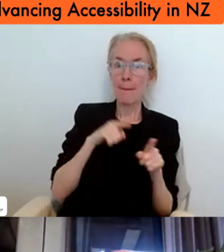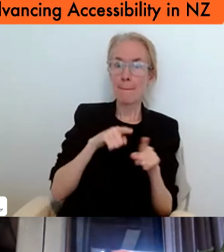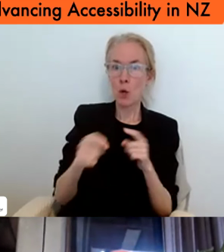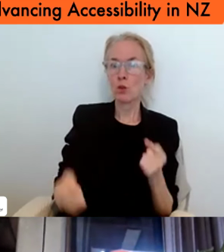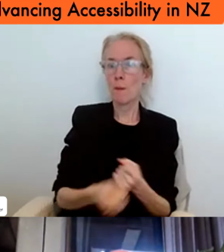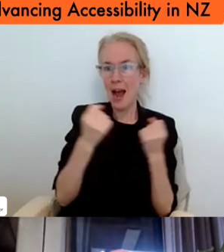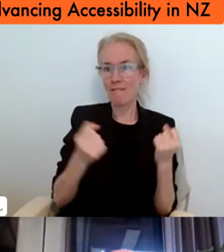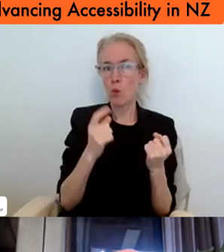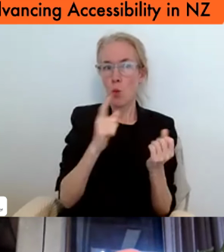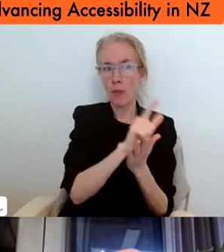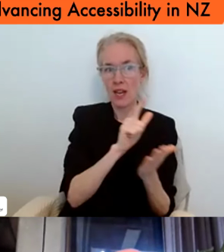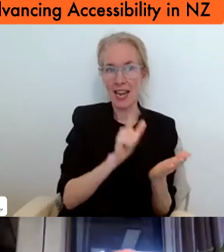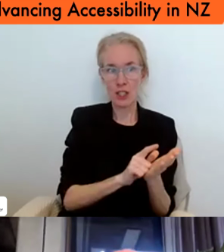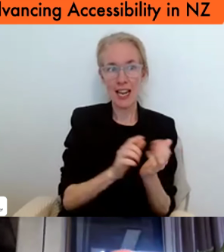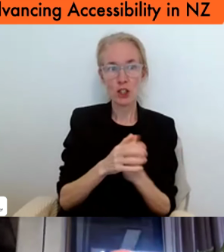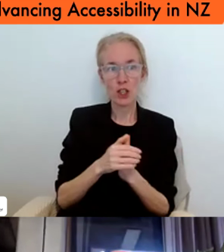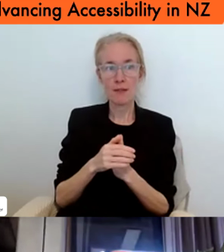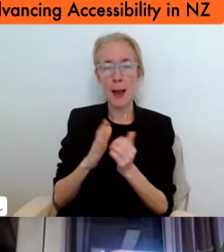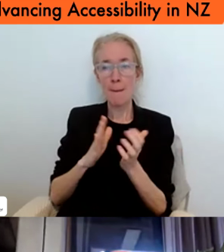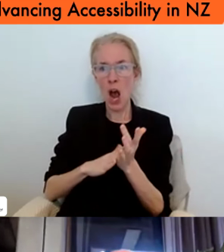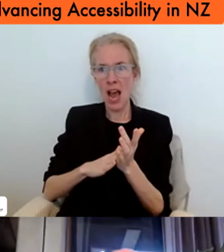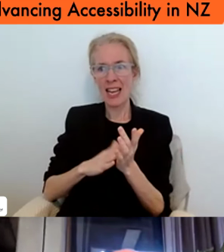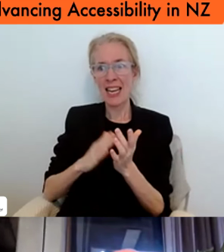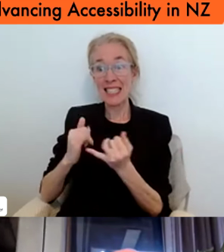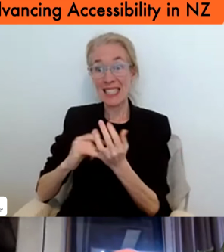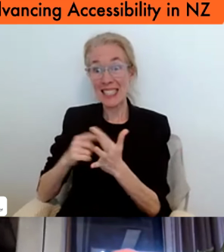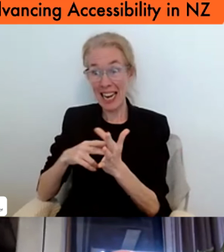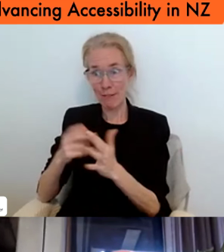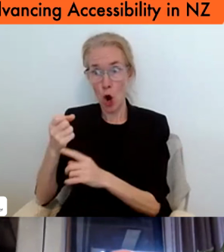first before people jump in. But just -- going well, but just hold